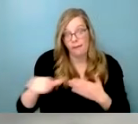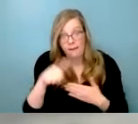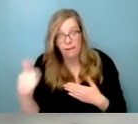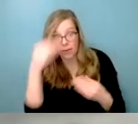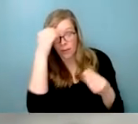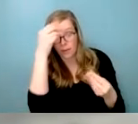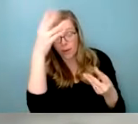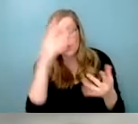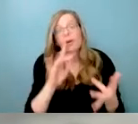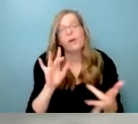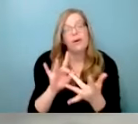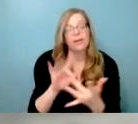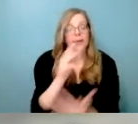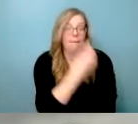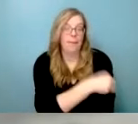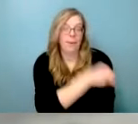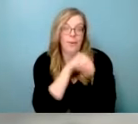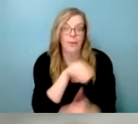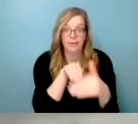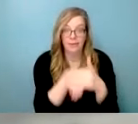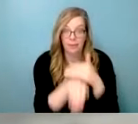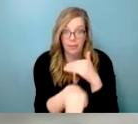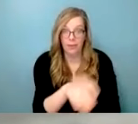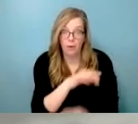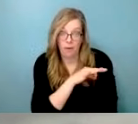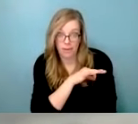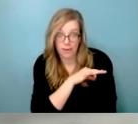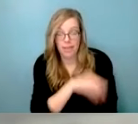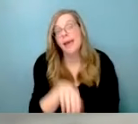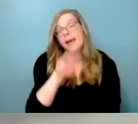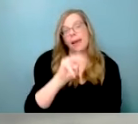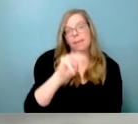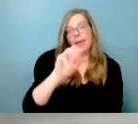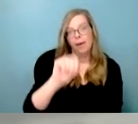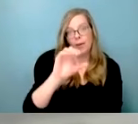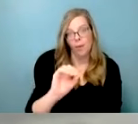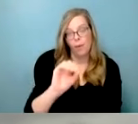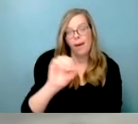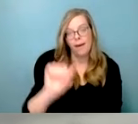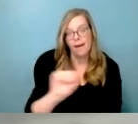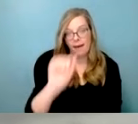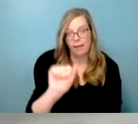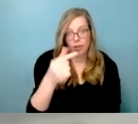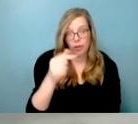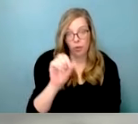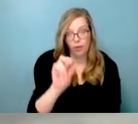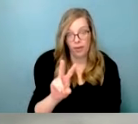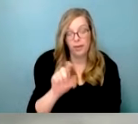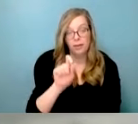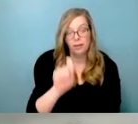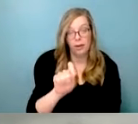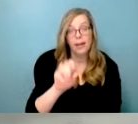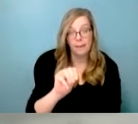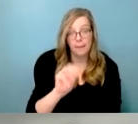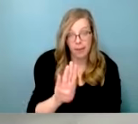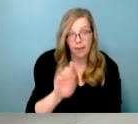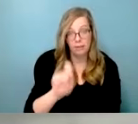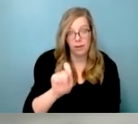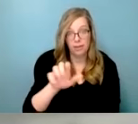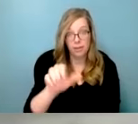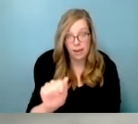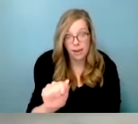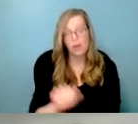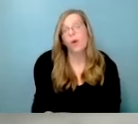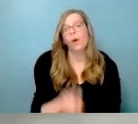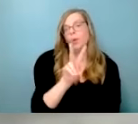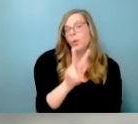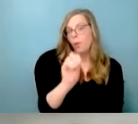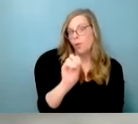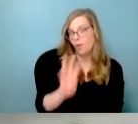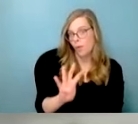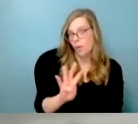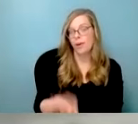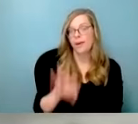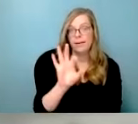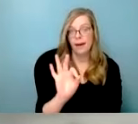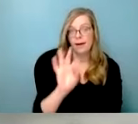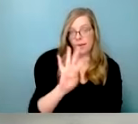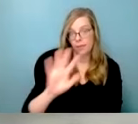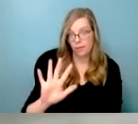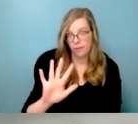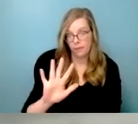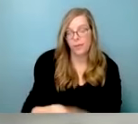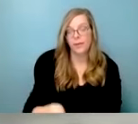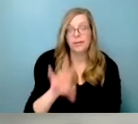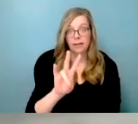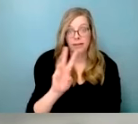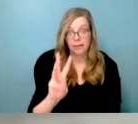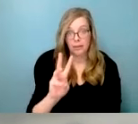the manitoba accessibility office at mao at gov.mb.ca or at 204-945-7613